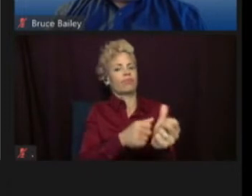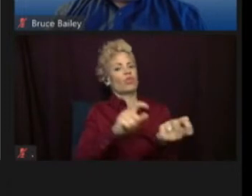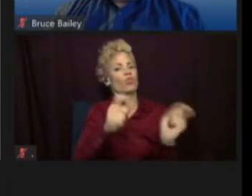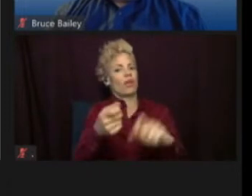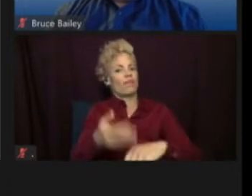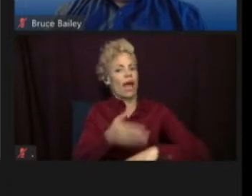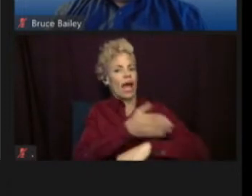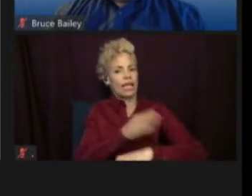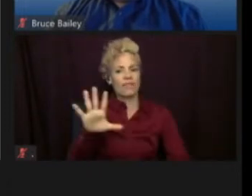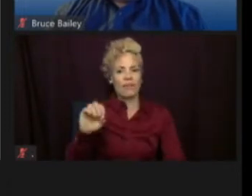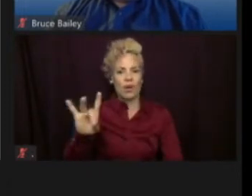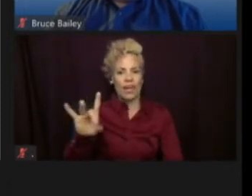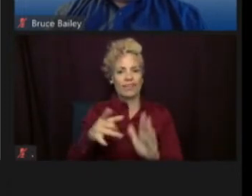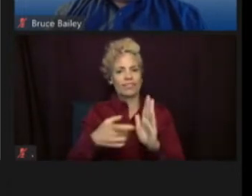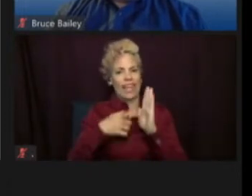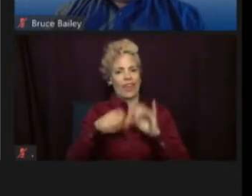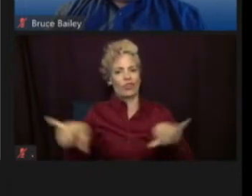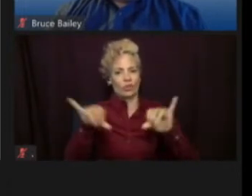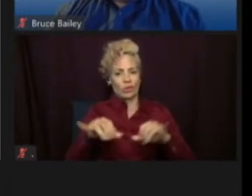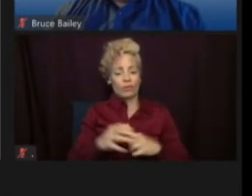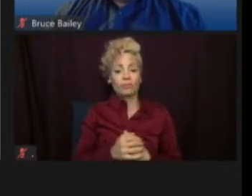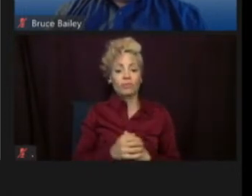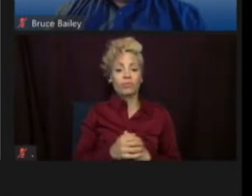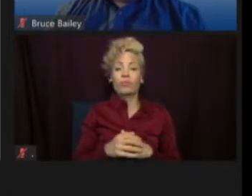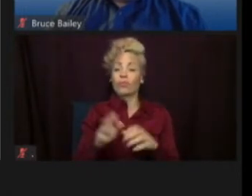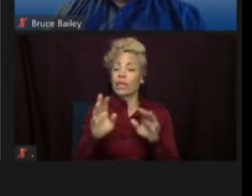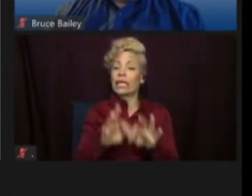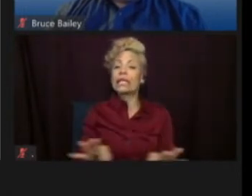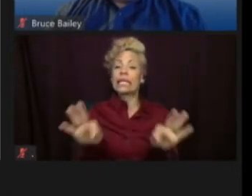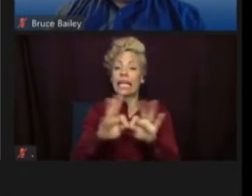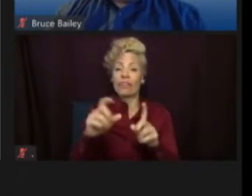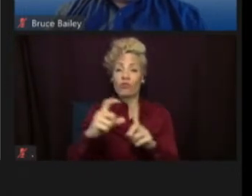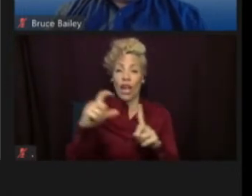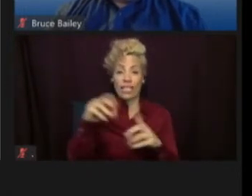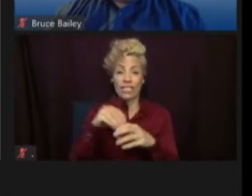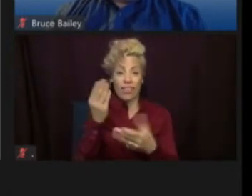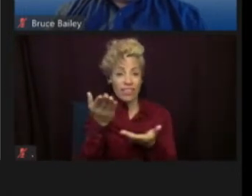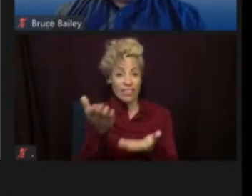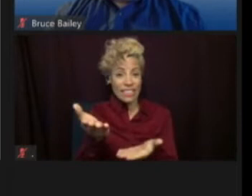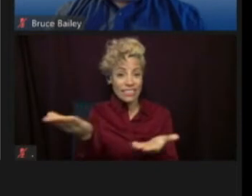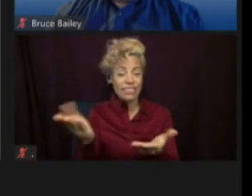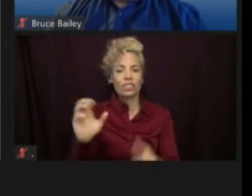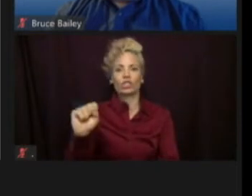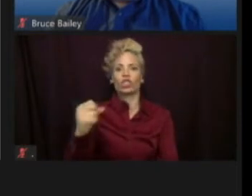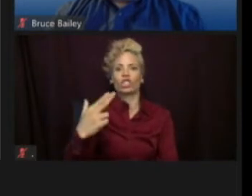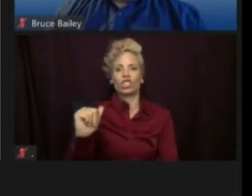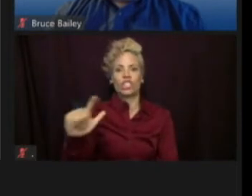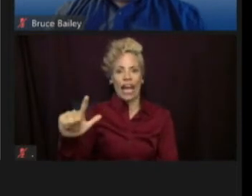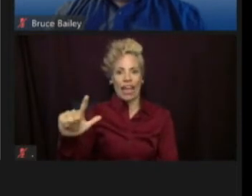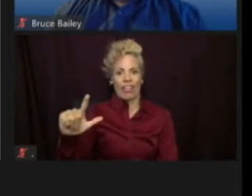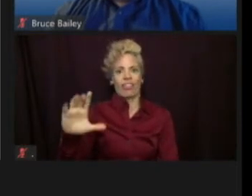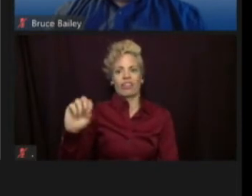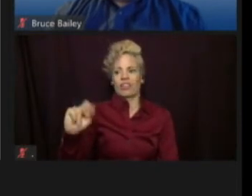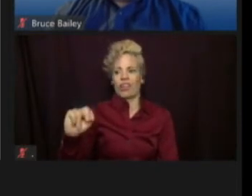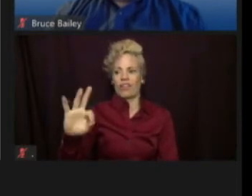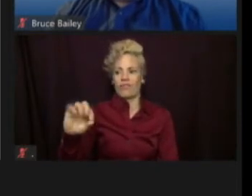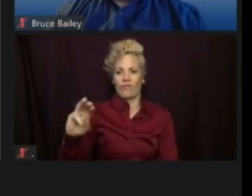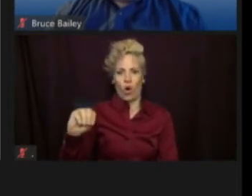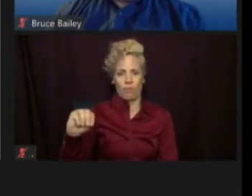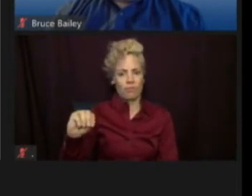A key phrase in the scope is, shall conform. But how do we know when something conforms? We have to test it.